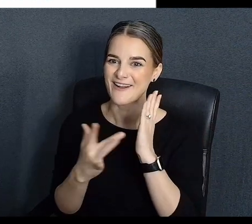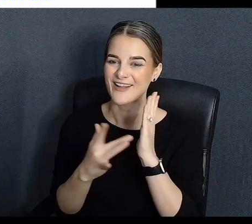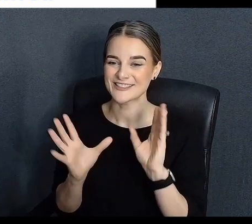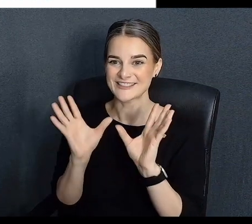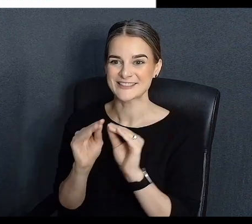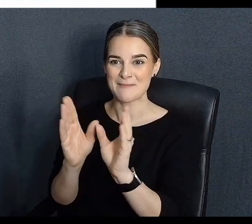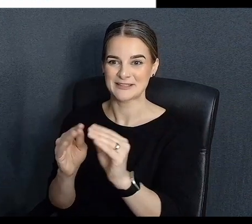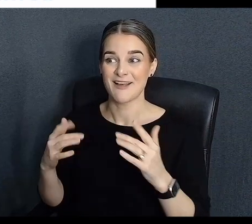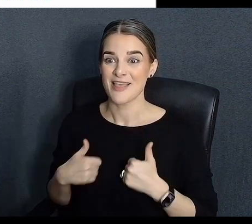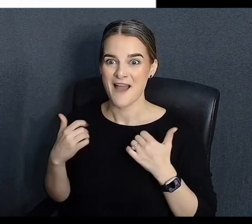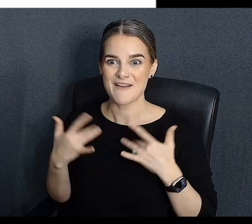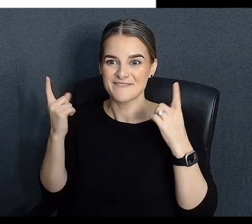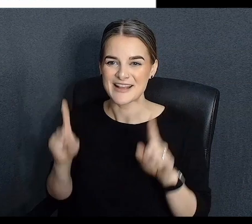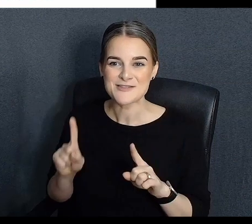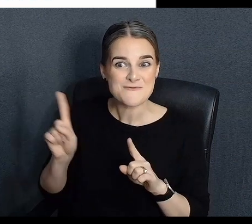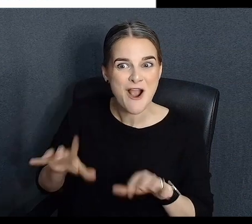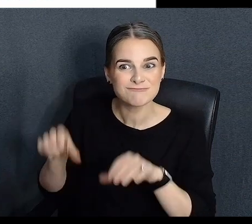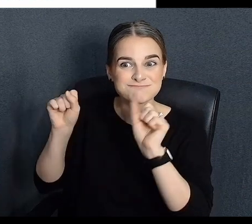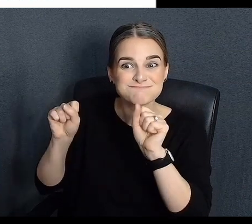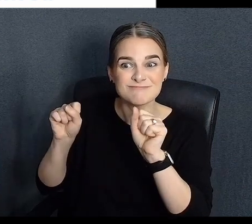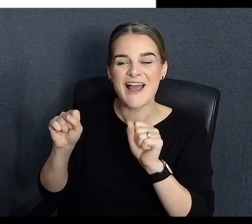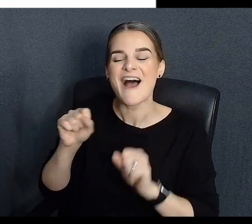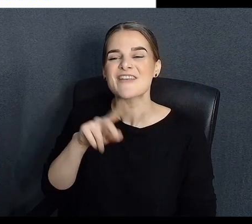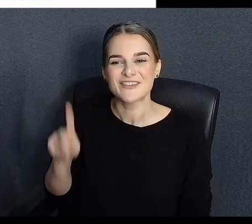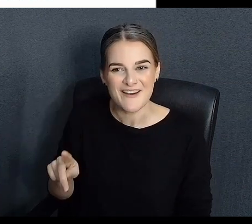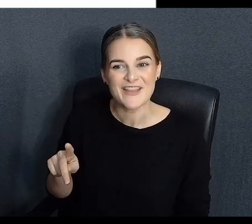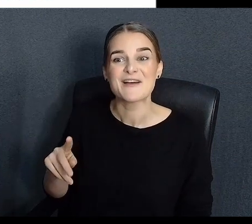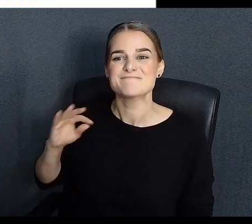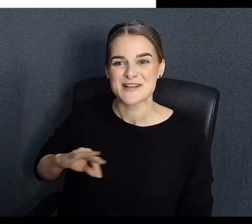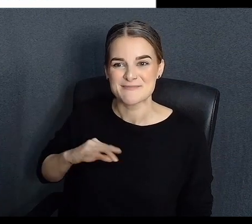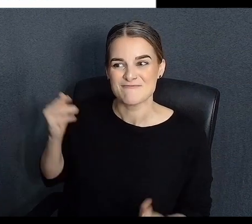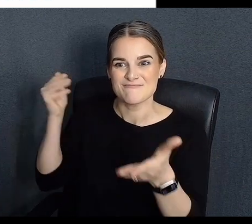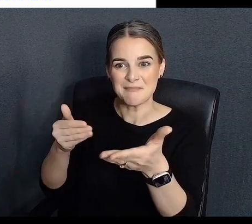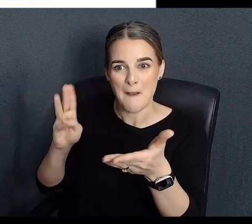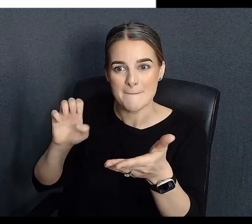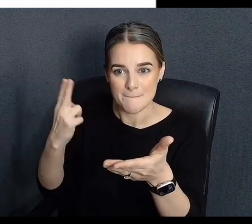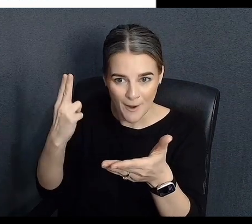hosted in Philadelphia, and in Pittsburgh this coming March to enhance awareness of tech solutions.